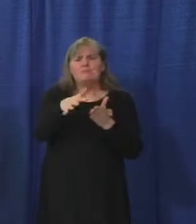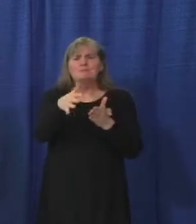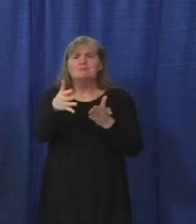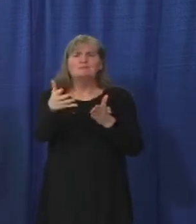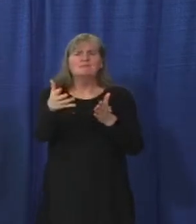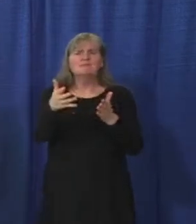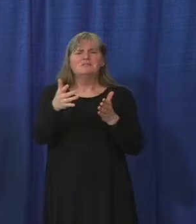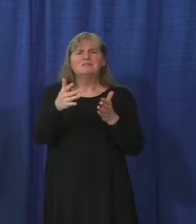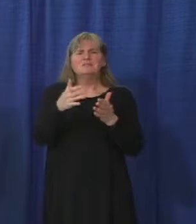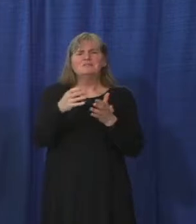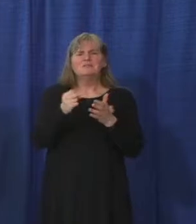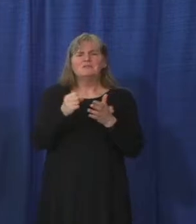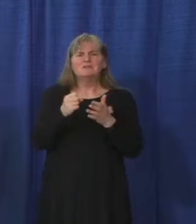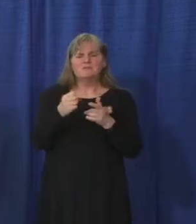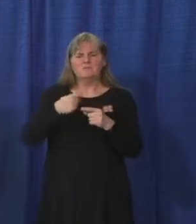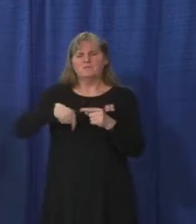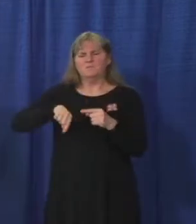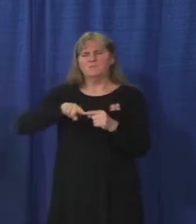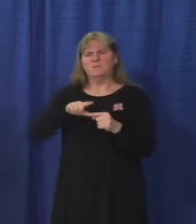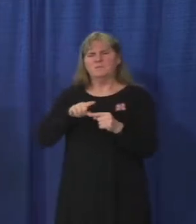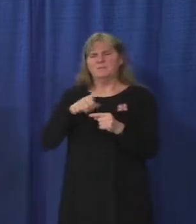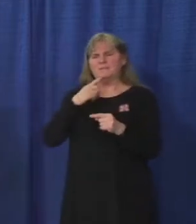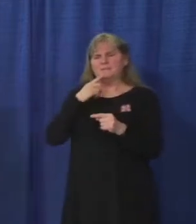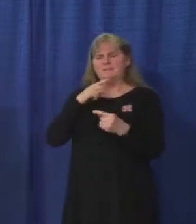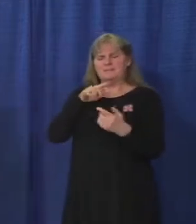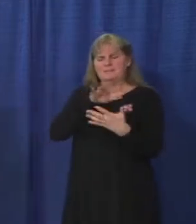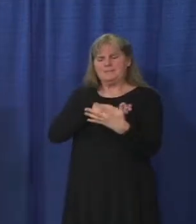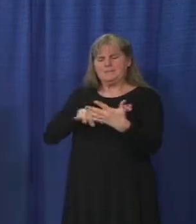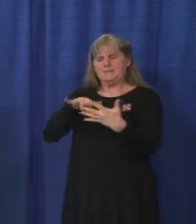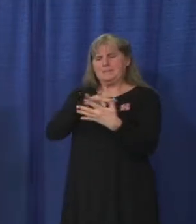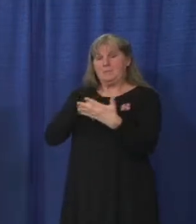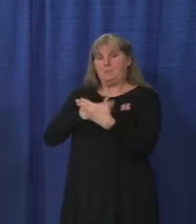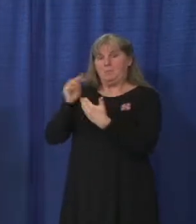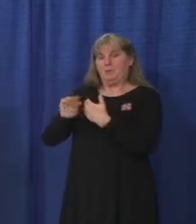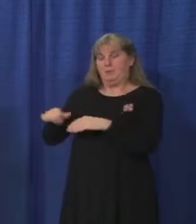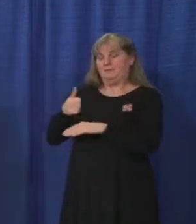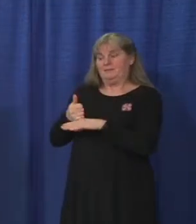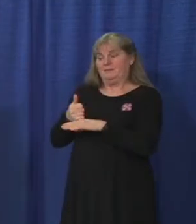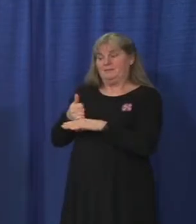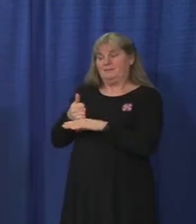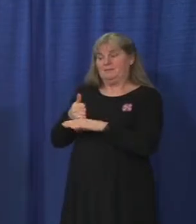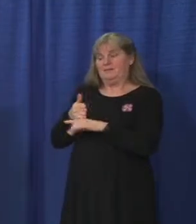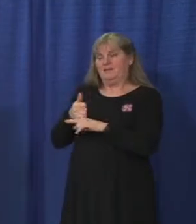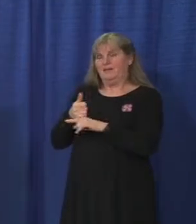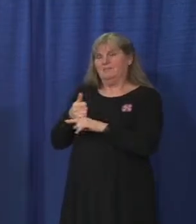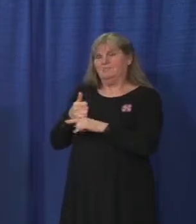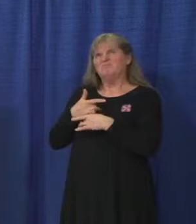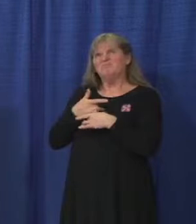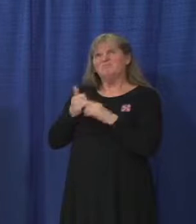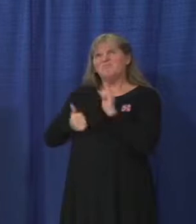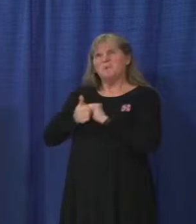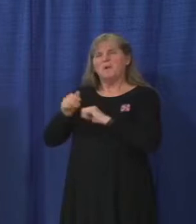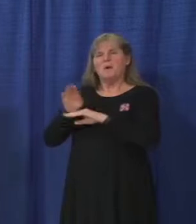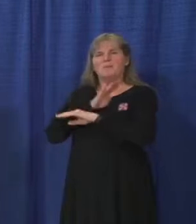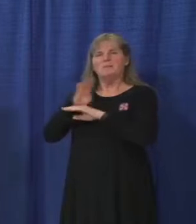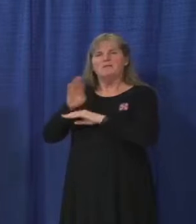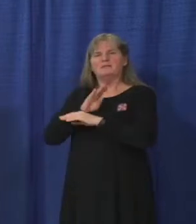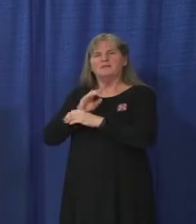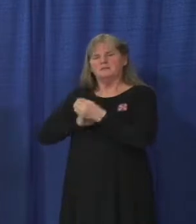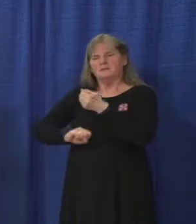that we looked at those initial programs, primarily the business relief program, we were in a situation where we had almost